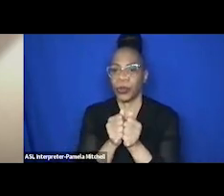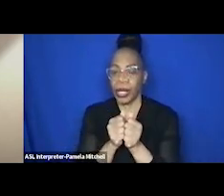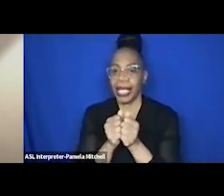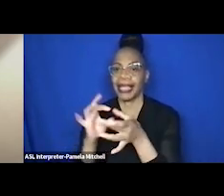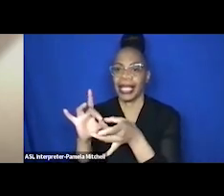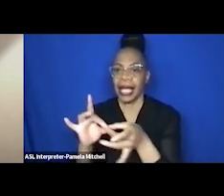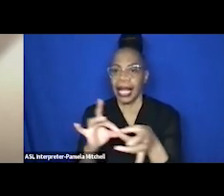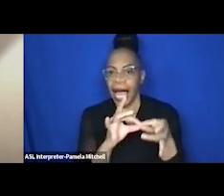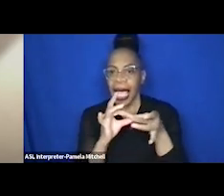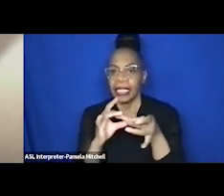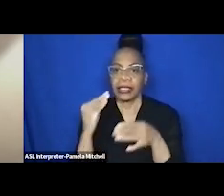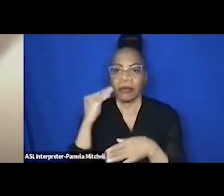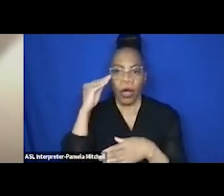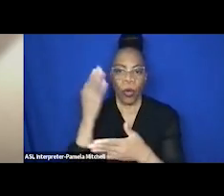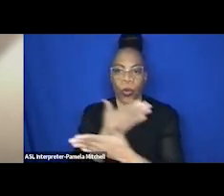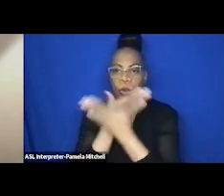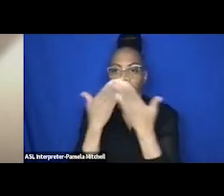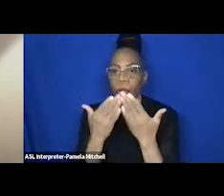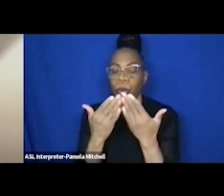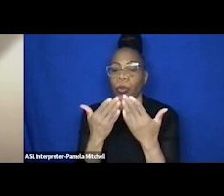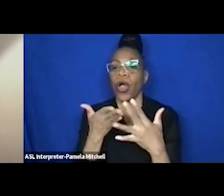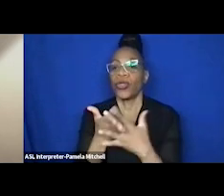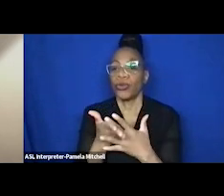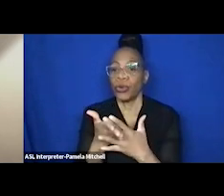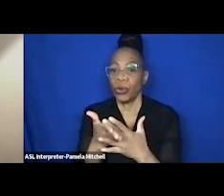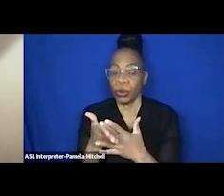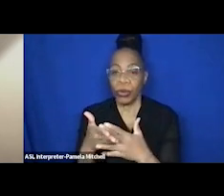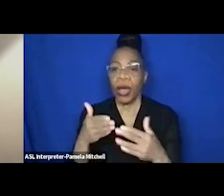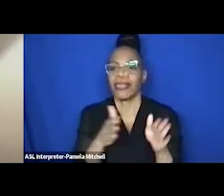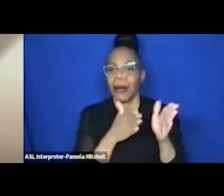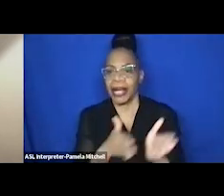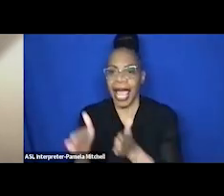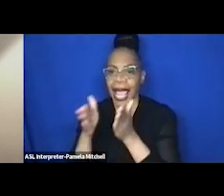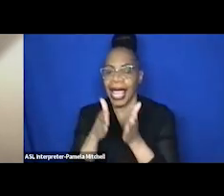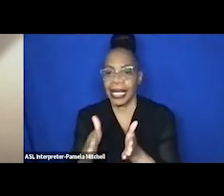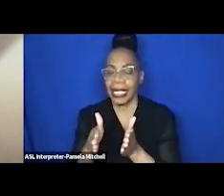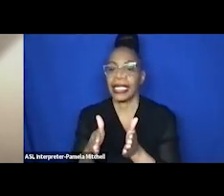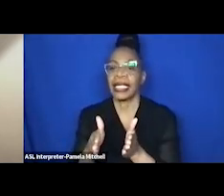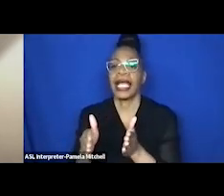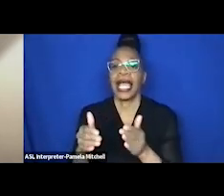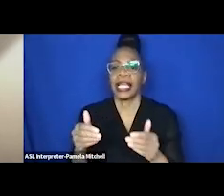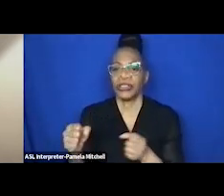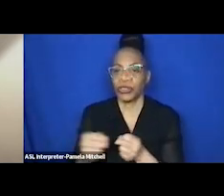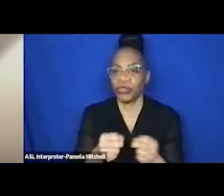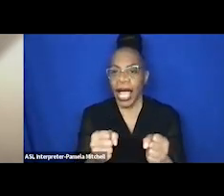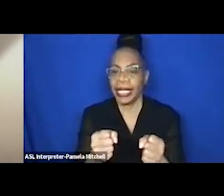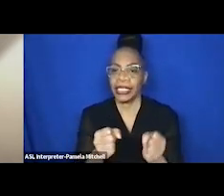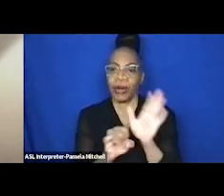through their strategic planning process where they identified income as a key gap that they wanted to address.